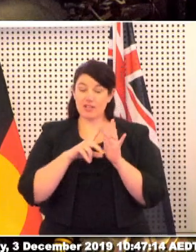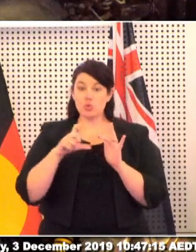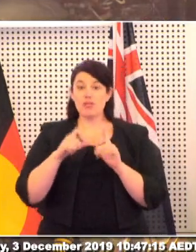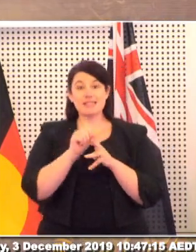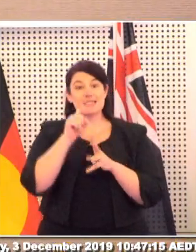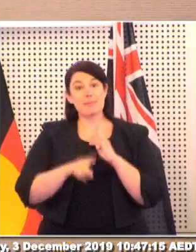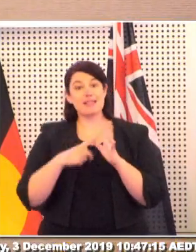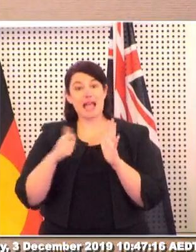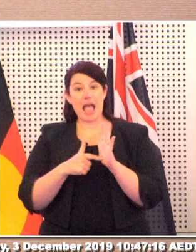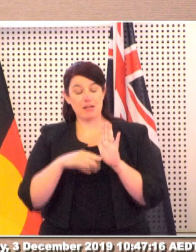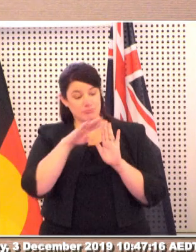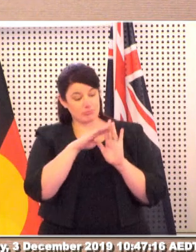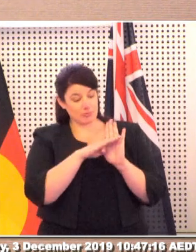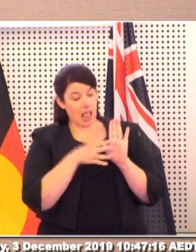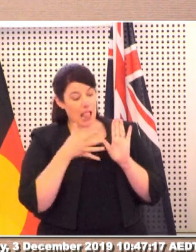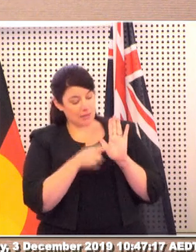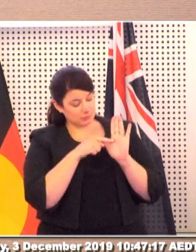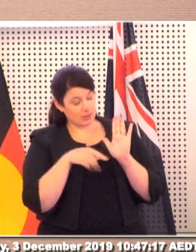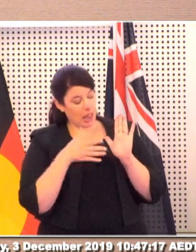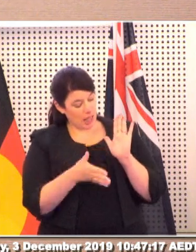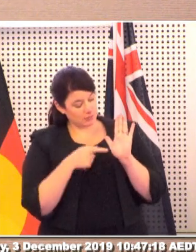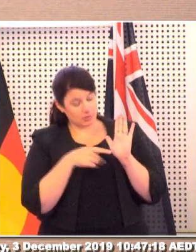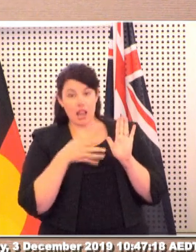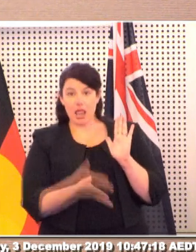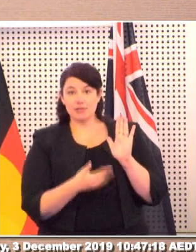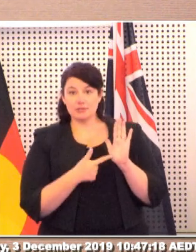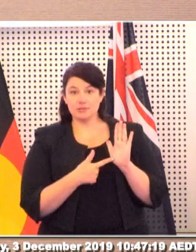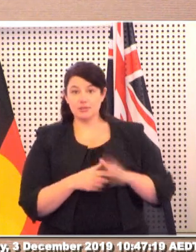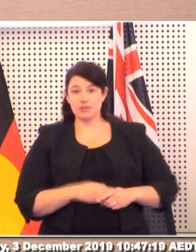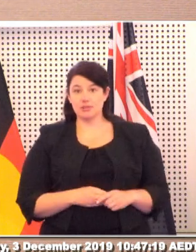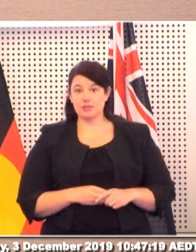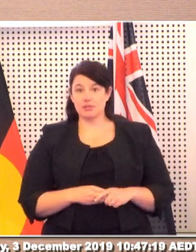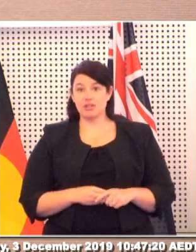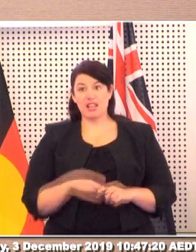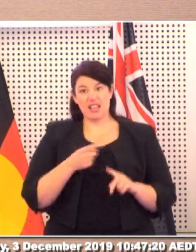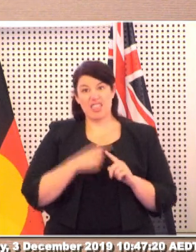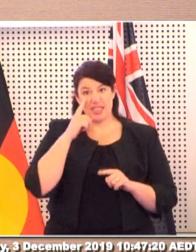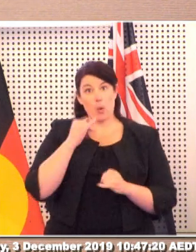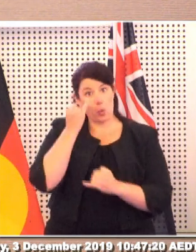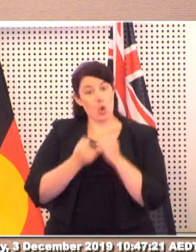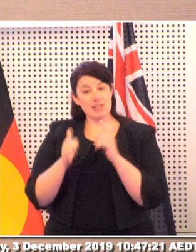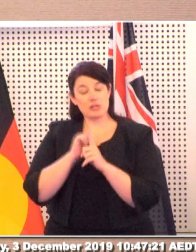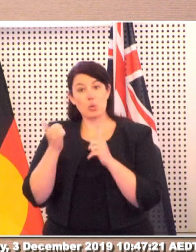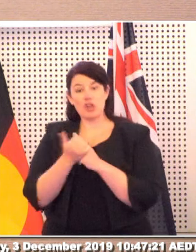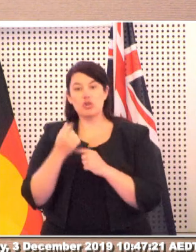You can do these things. You can get more extreme versions of them too. If you think about – one of the things that I study